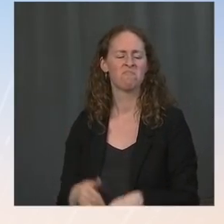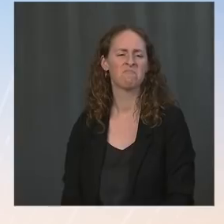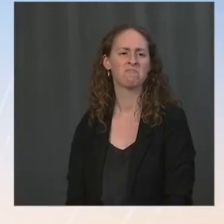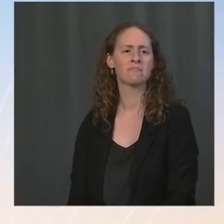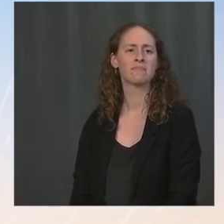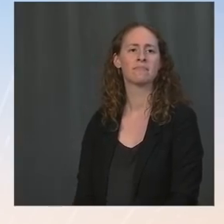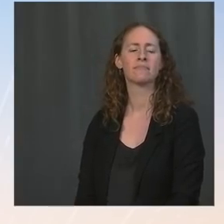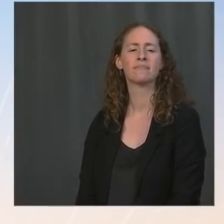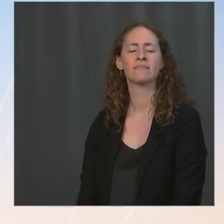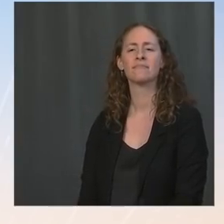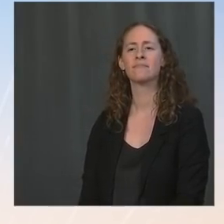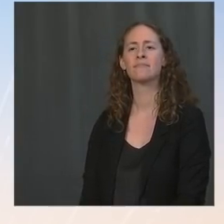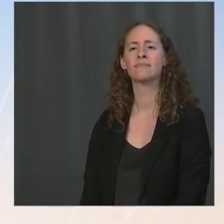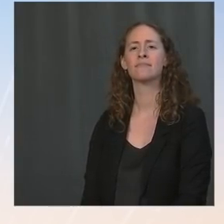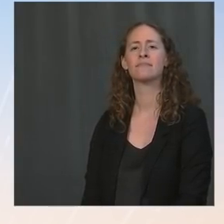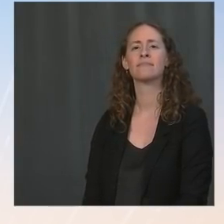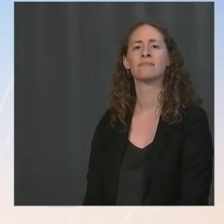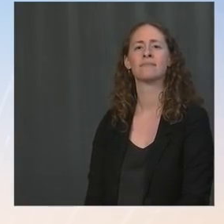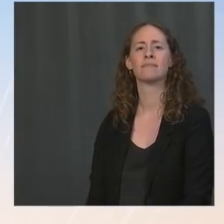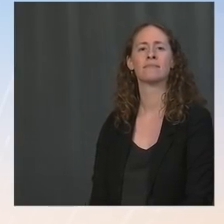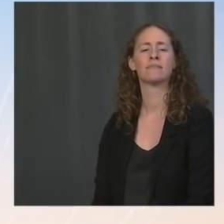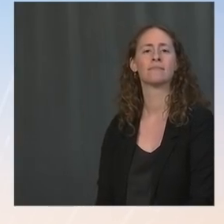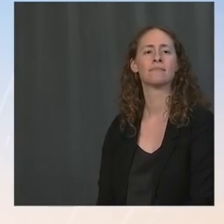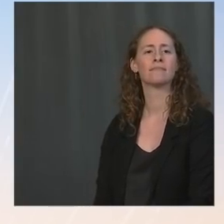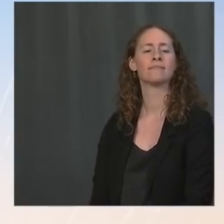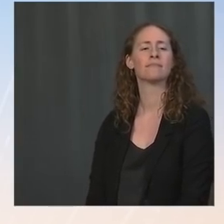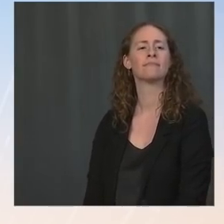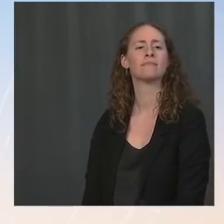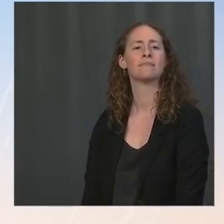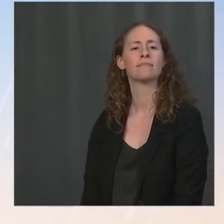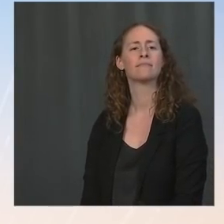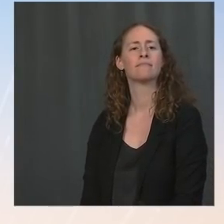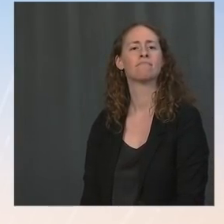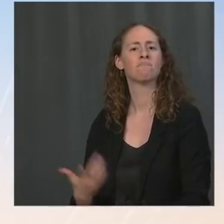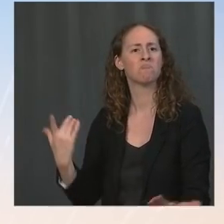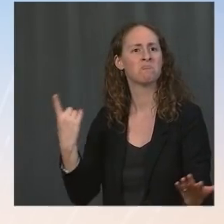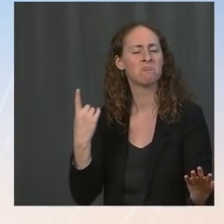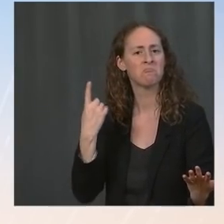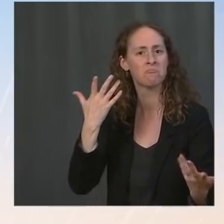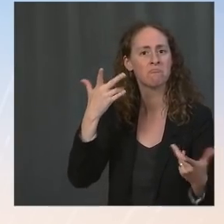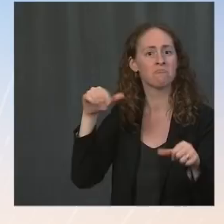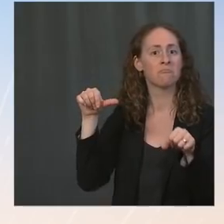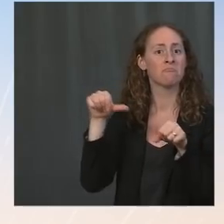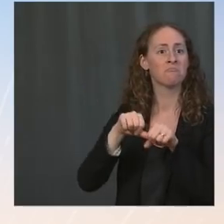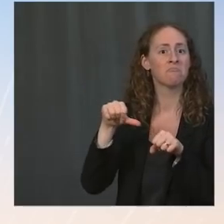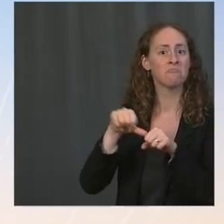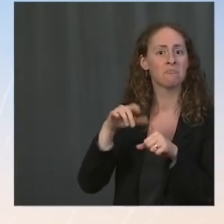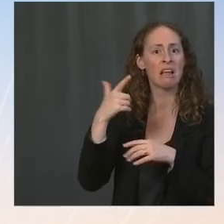or have any data about fuel shortages with some of the refineries impacted and rail lines suspended?